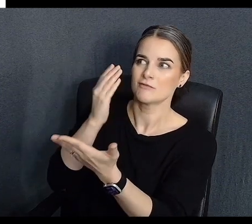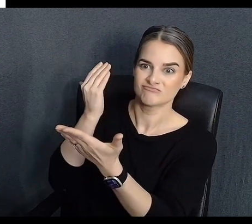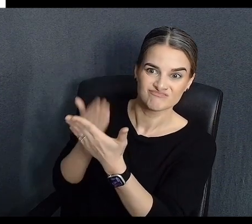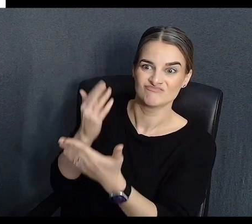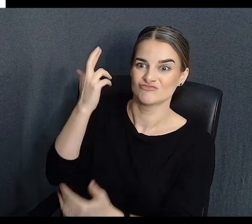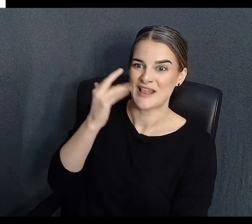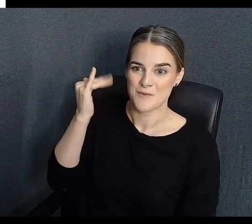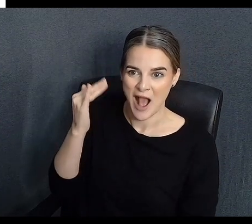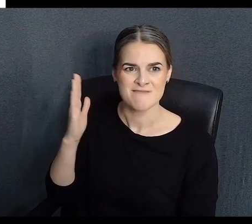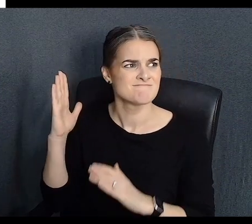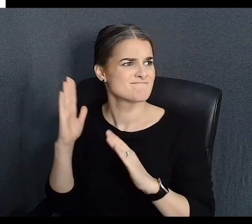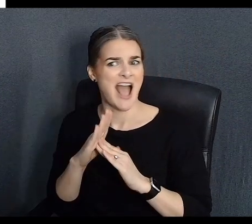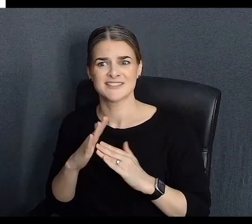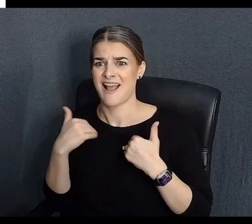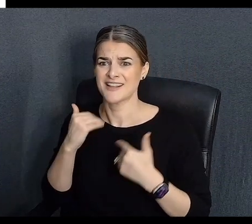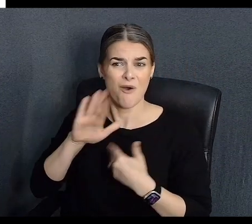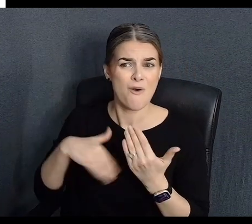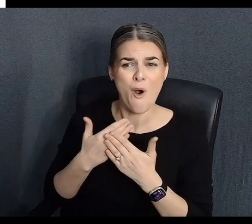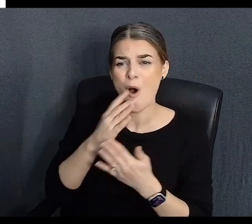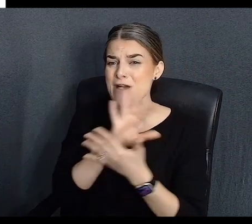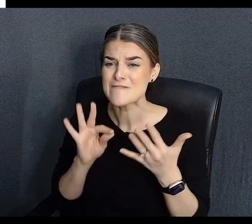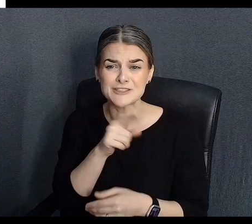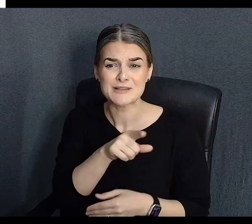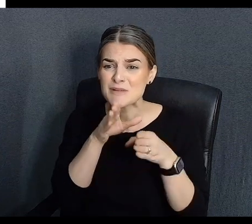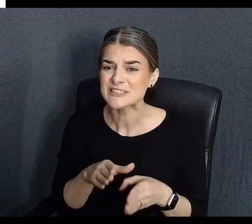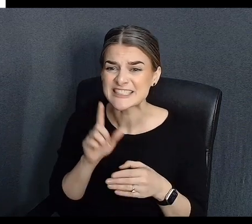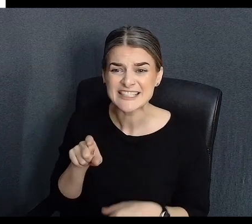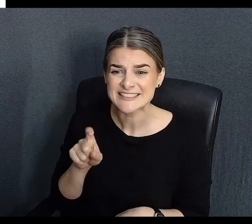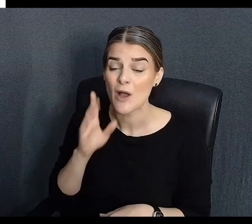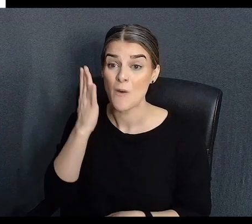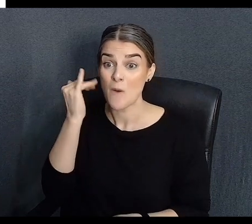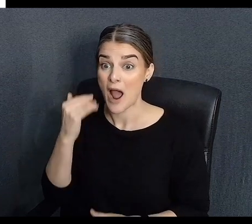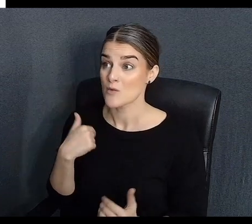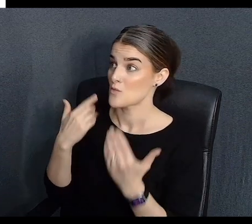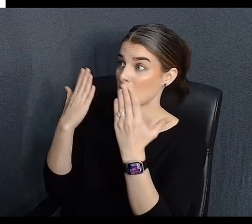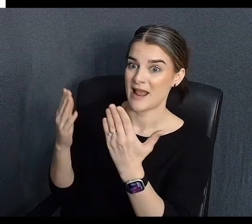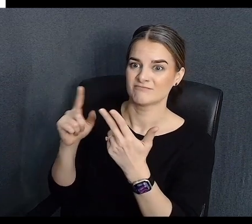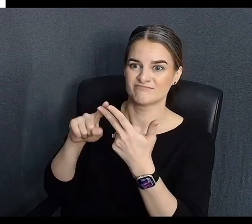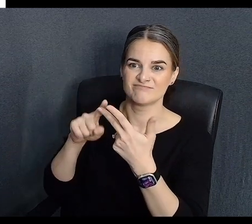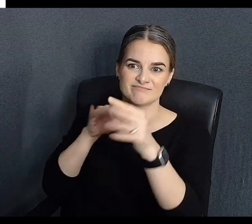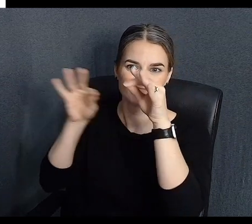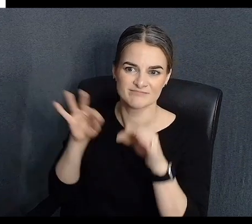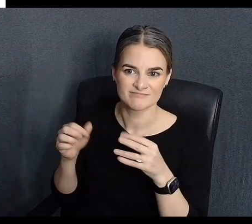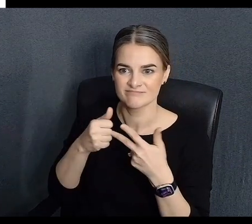has all the features that the person needs, and why we're recommending it. We're then going to include things like treatment goals.